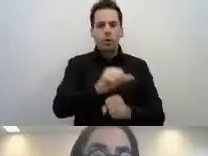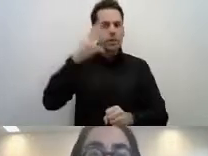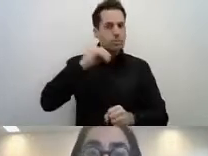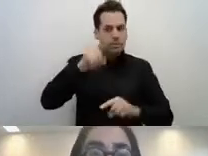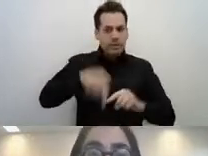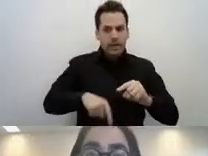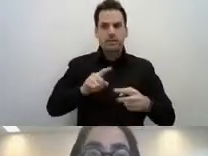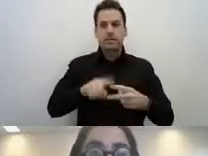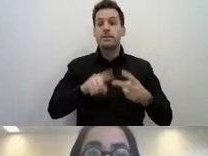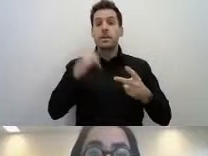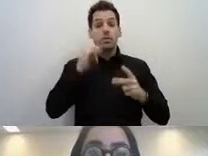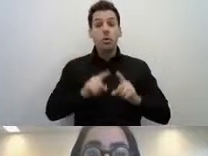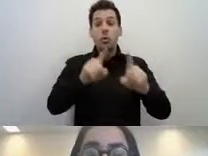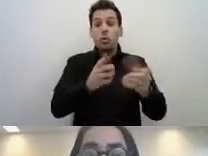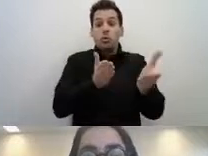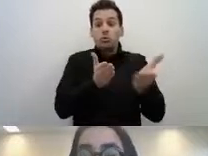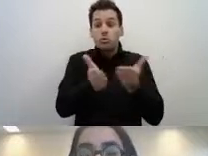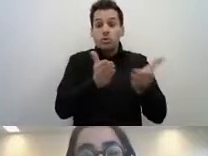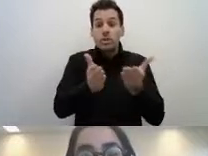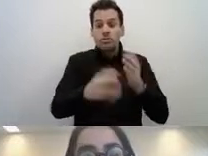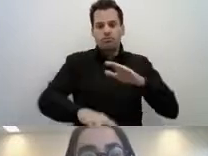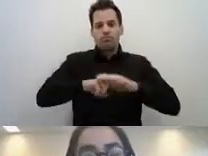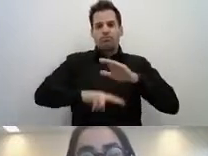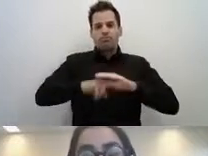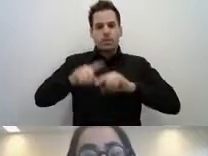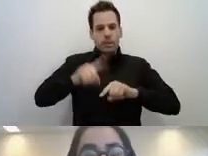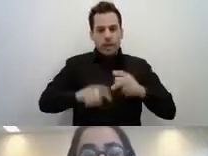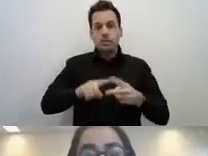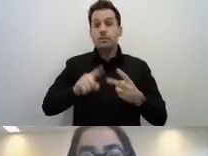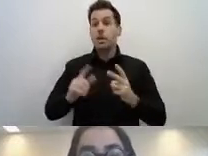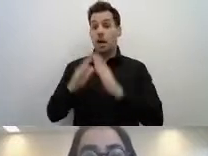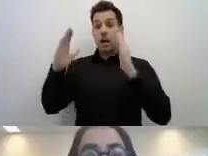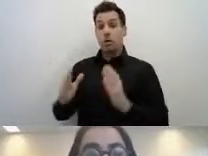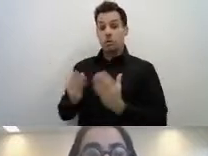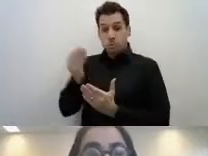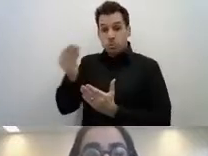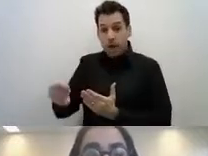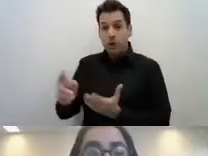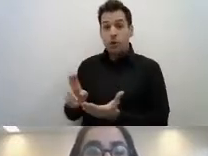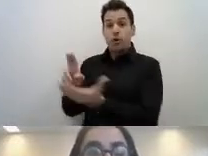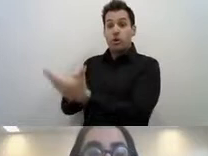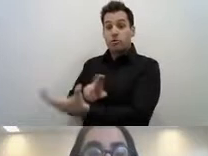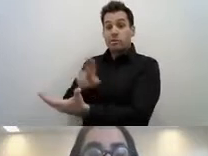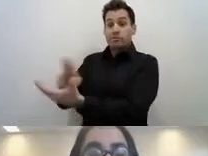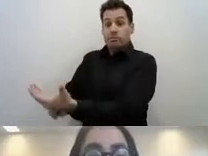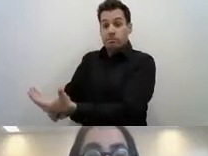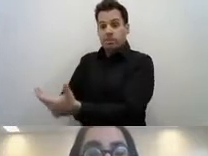any service that's available to the public in housing in contracts etc so the code not